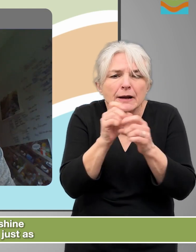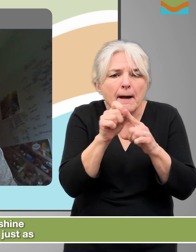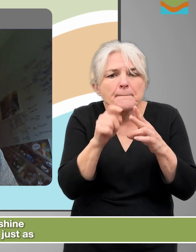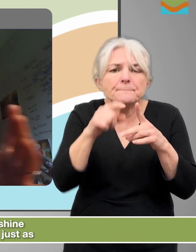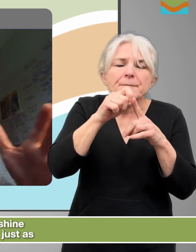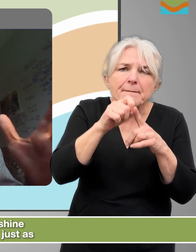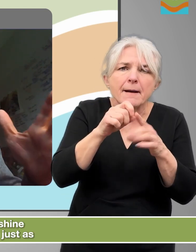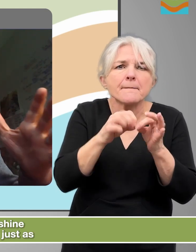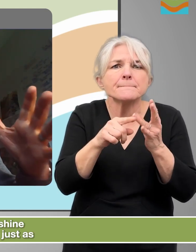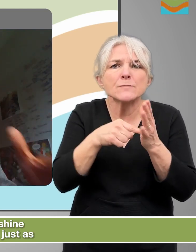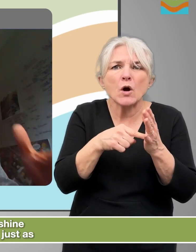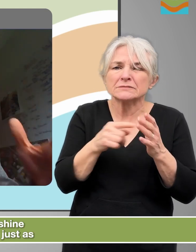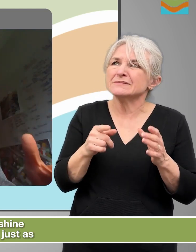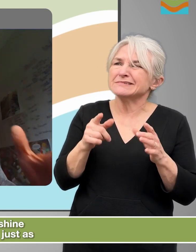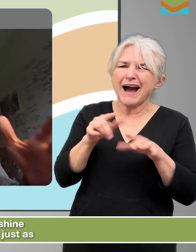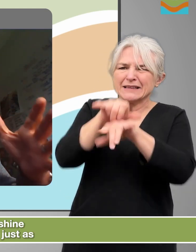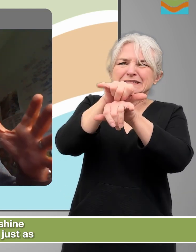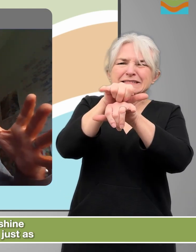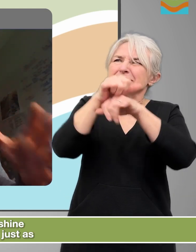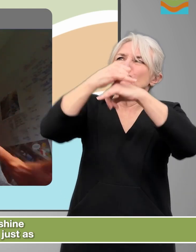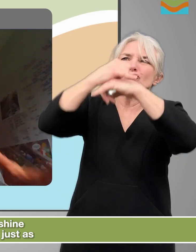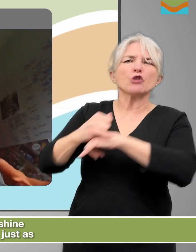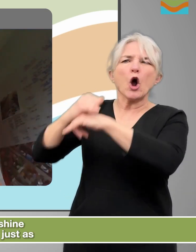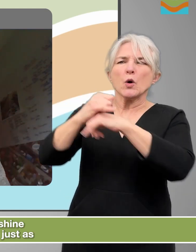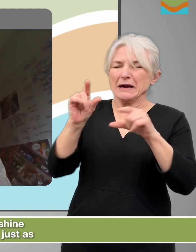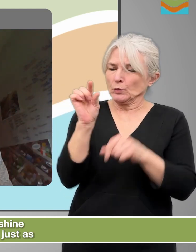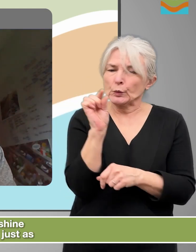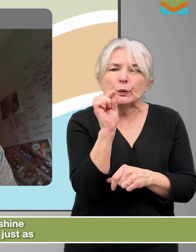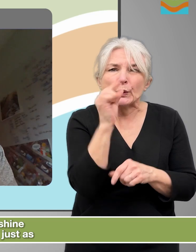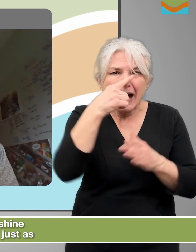So I think we will be able to shine more light into the subsurface just as